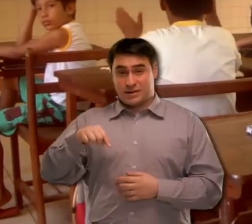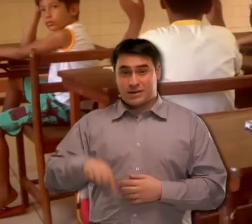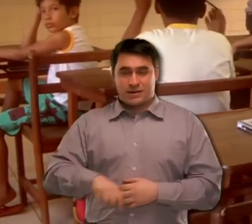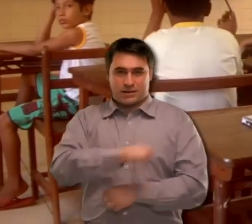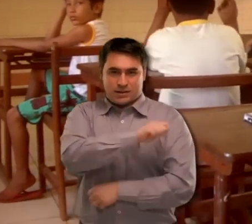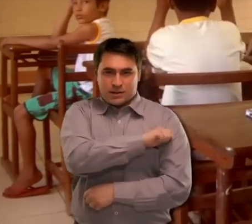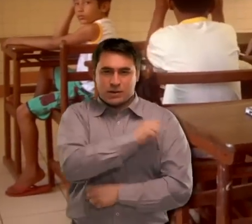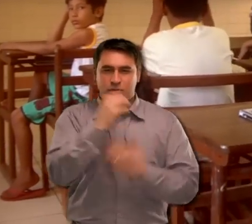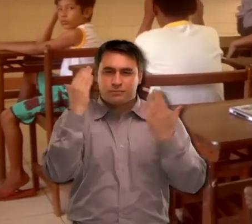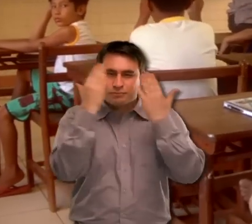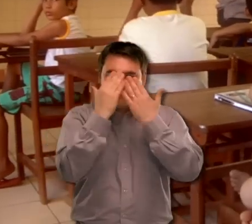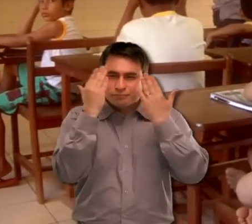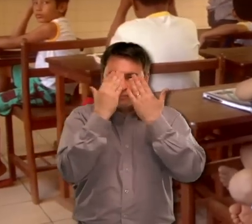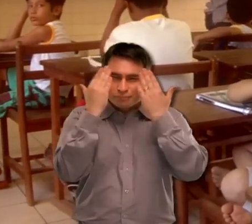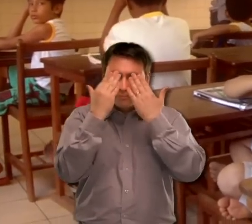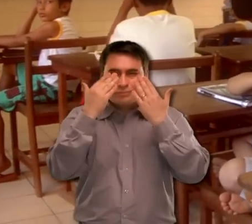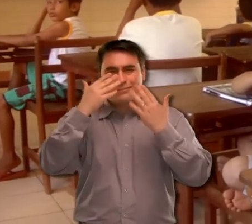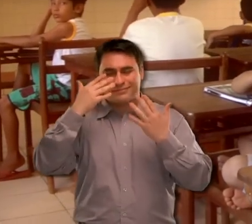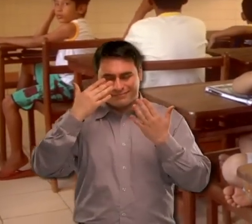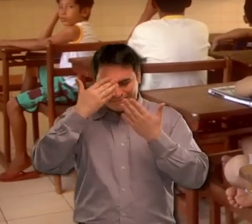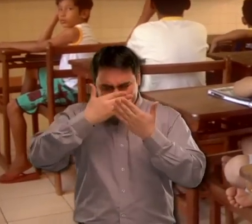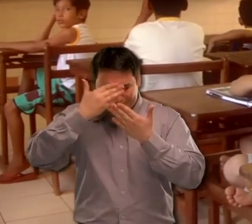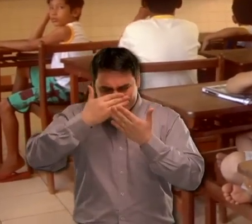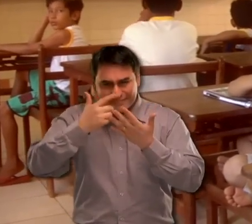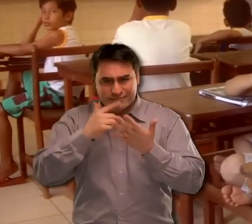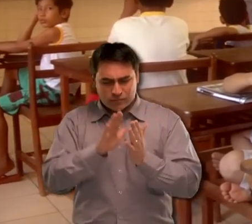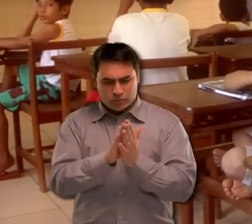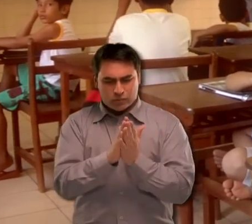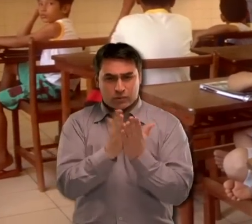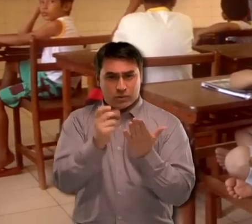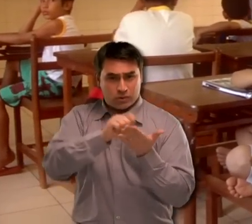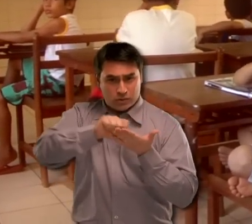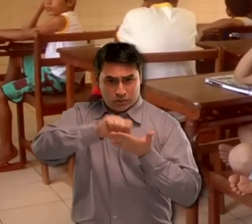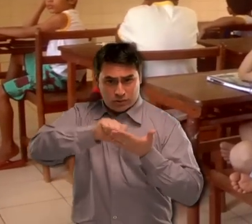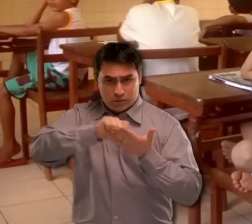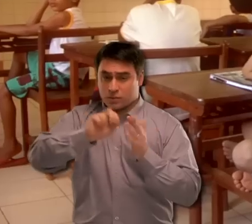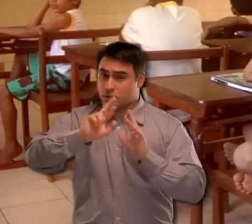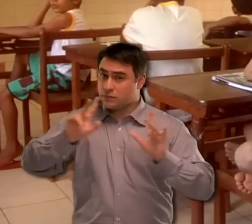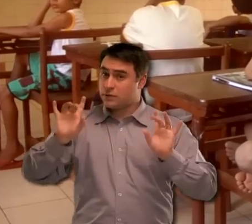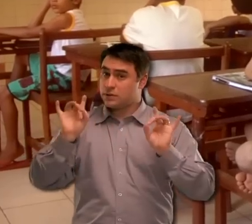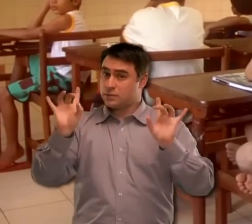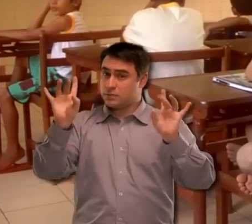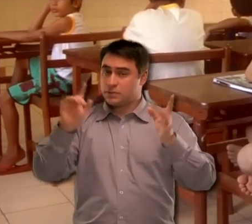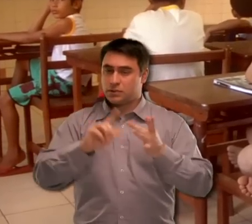We have students with limited vision, for example, that have a special notebook,